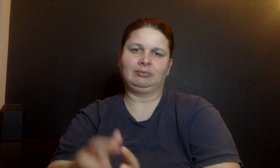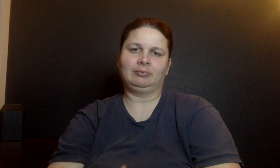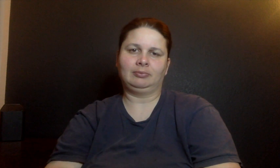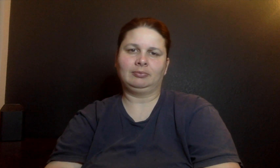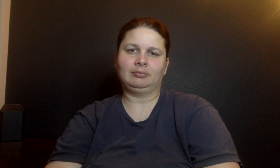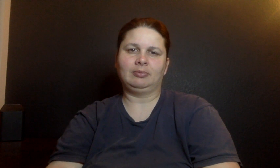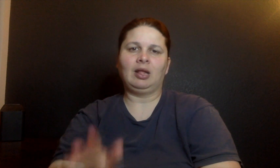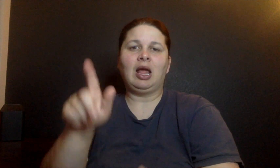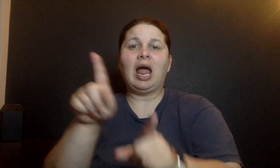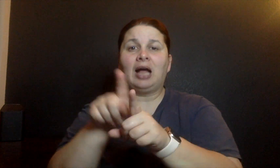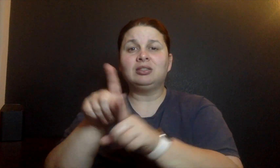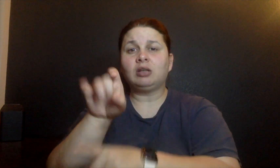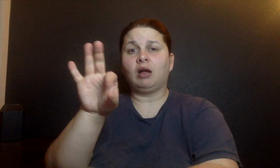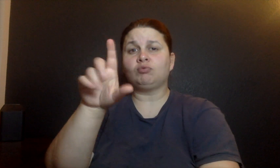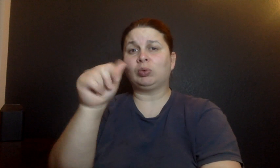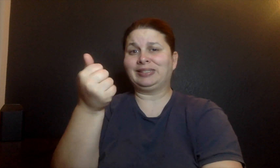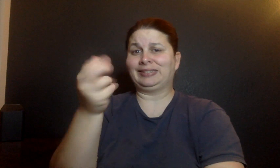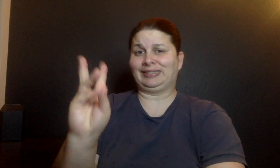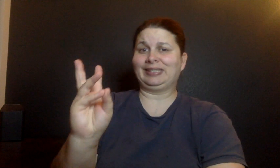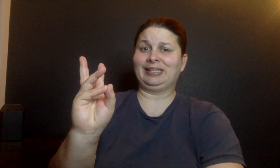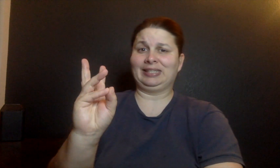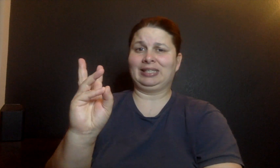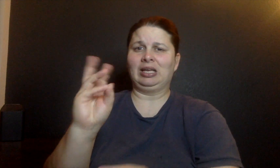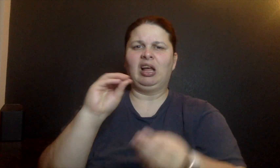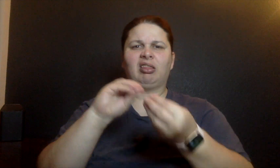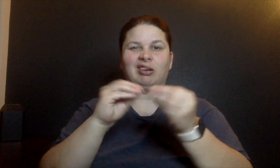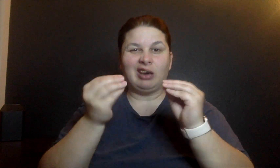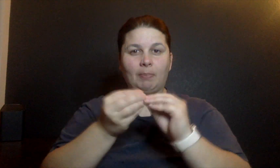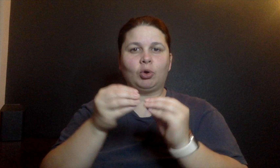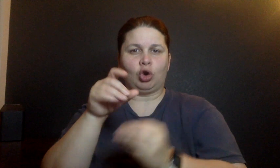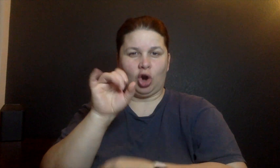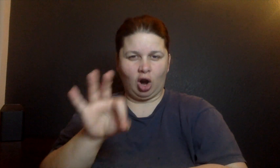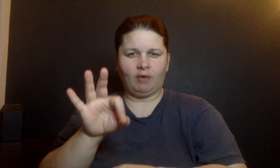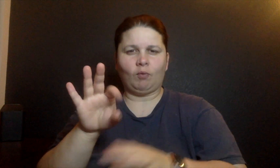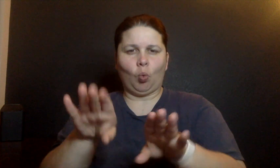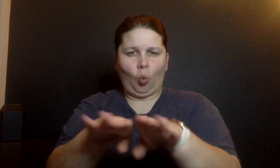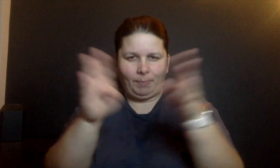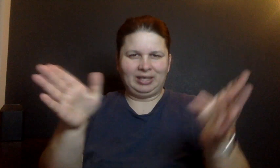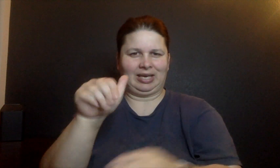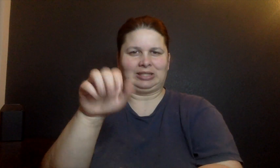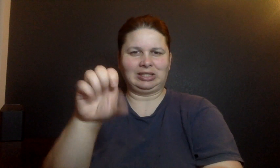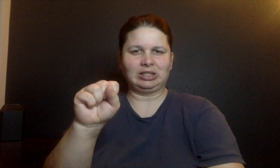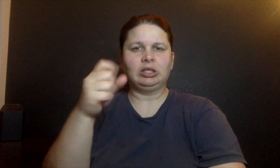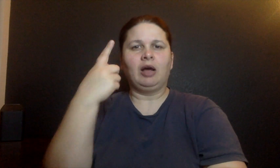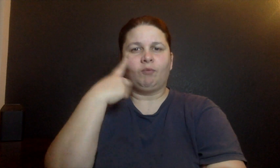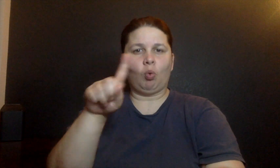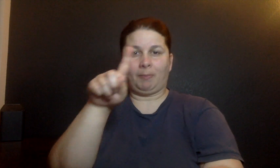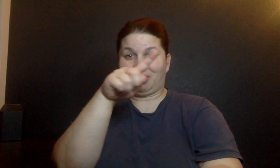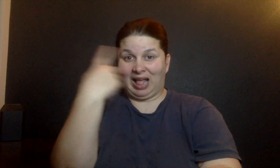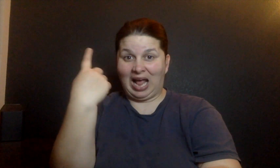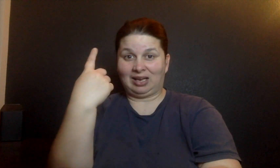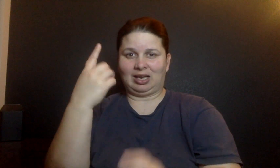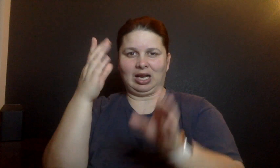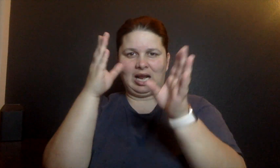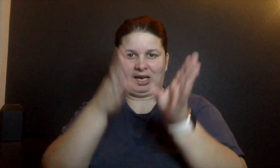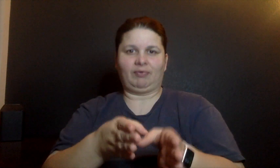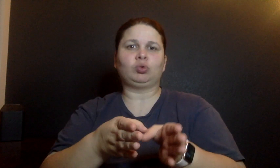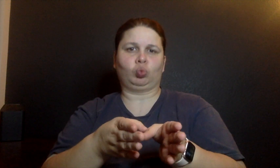As of 2016, the number of open missing persons cases for Black individuals